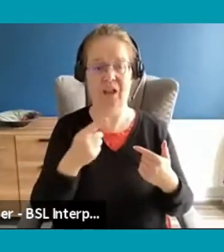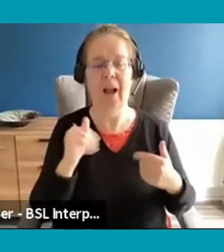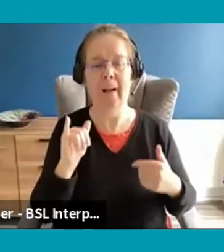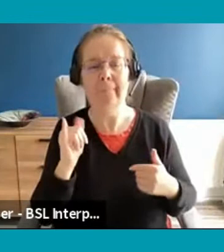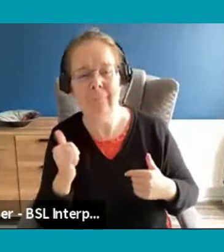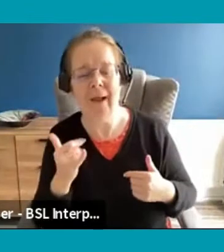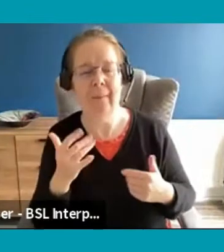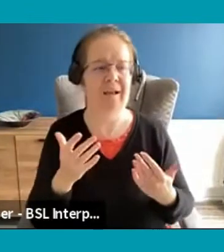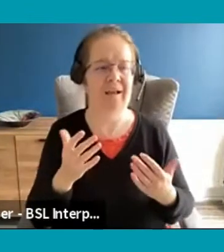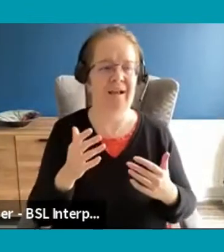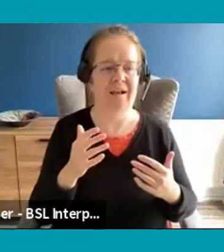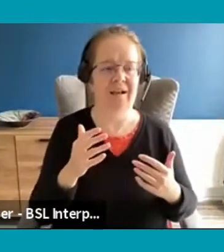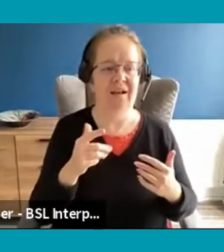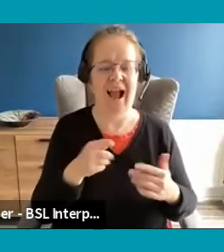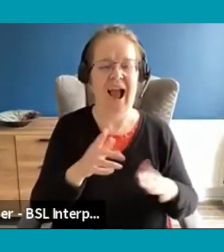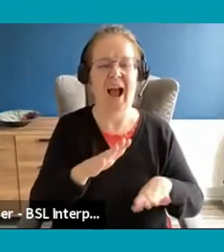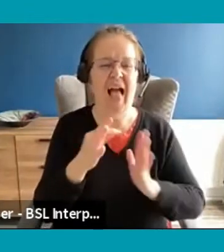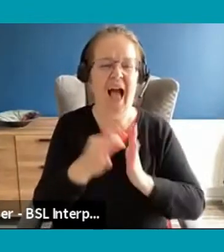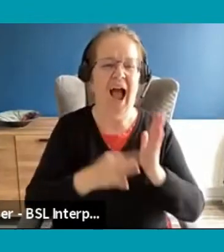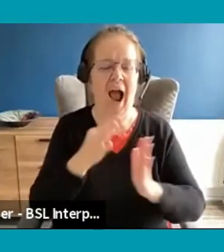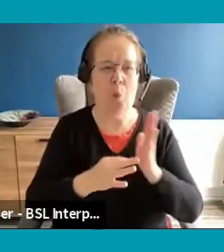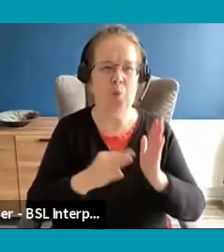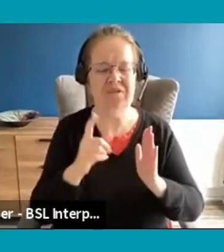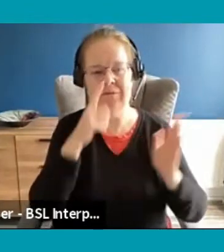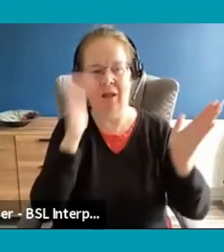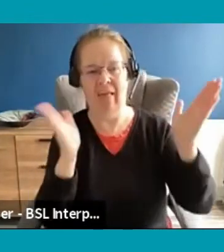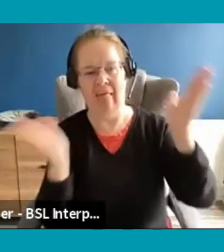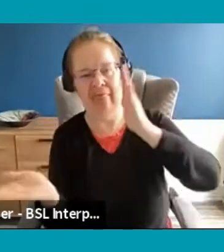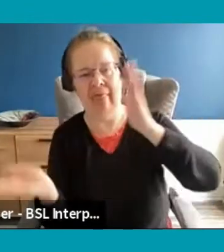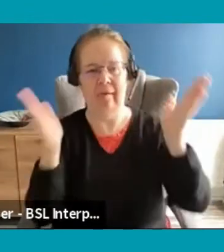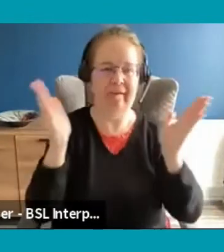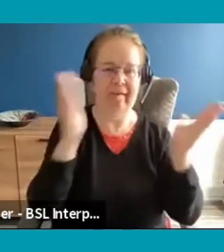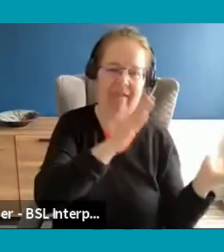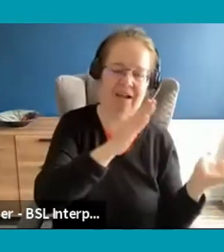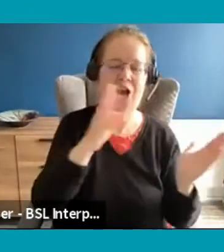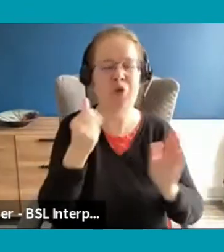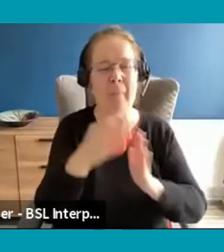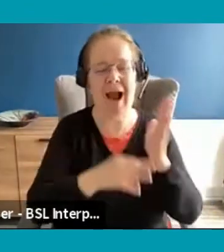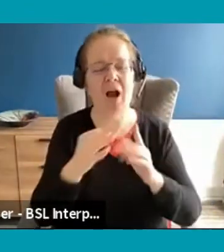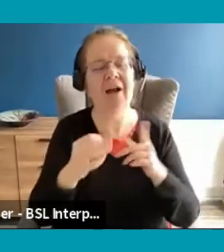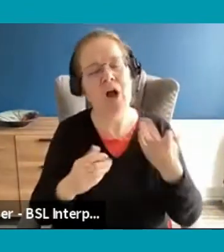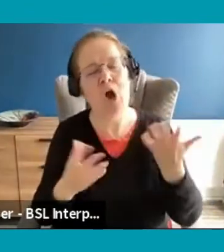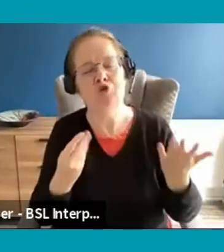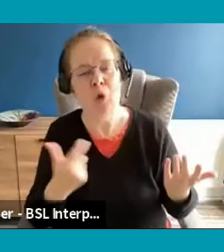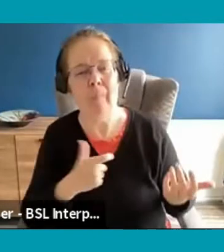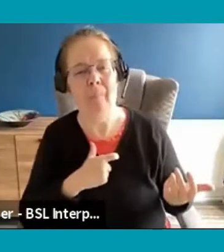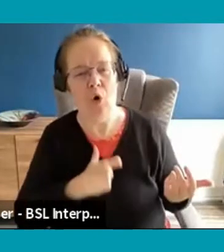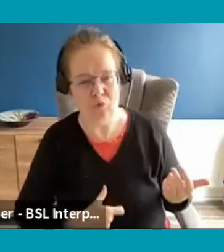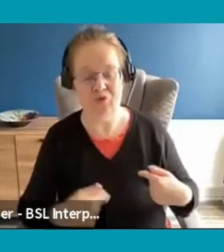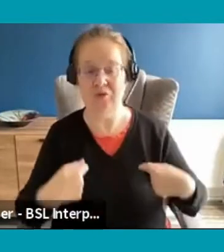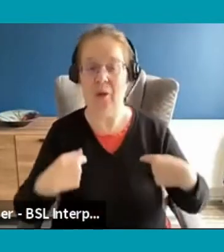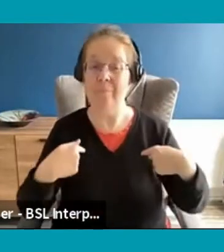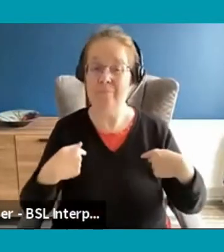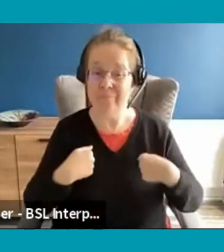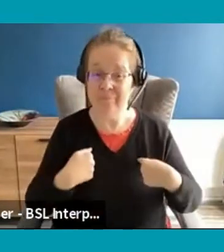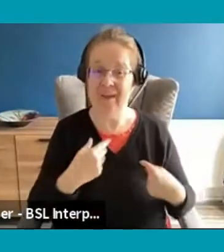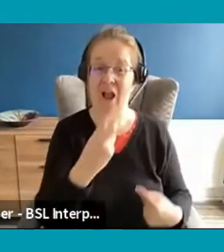of somewhat unsociable hours, and I think that's the other point. I'd make is some of the some of the roles 'cause we are a 7 by 24 operations,